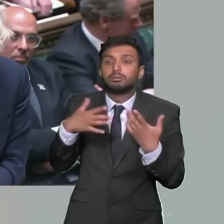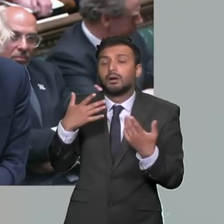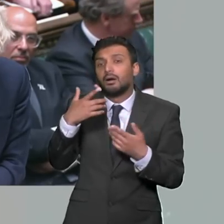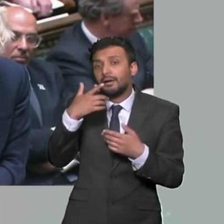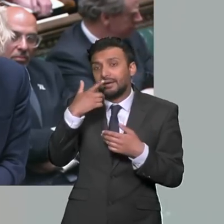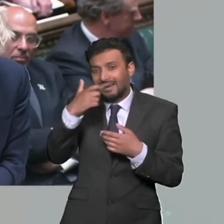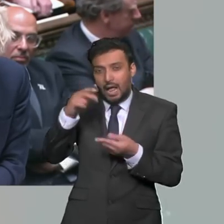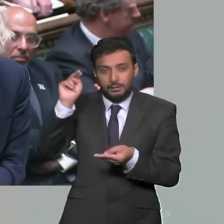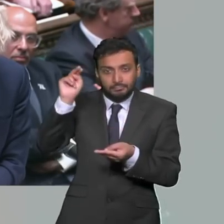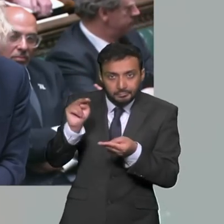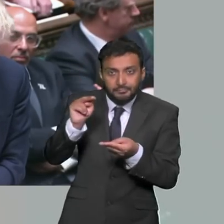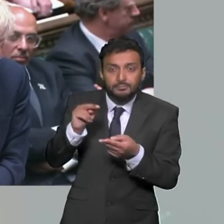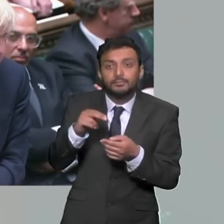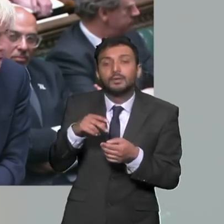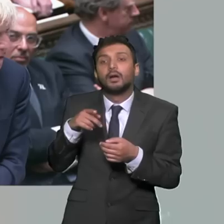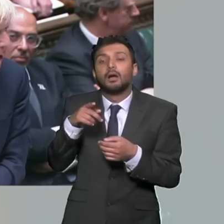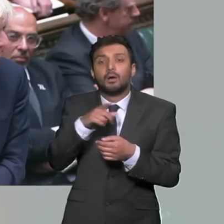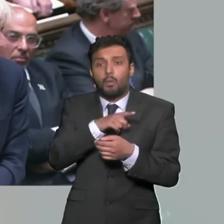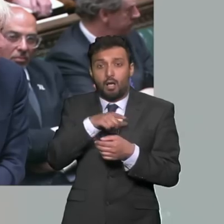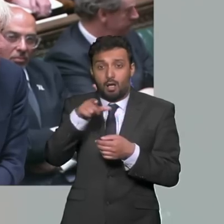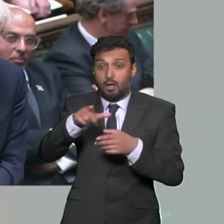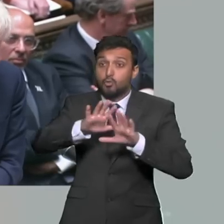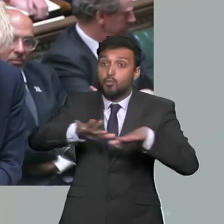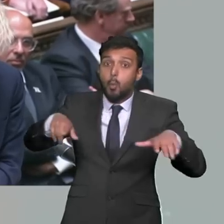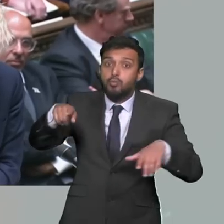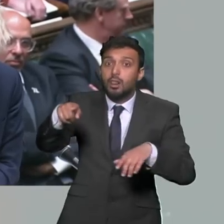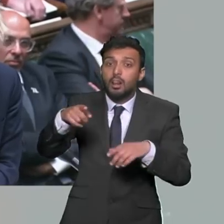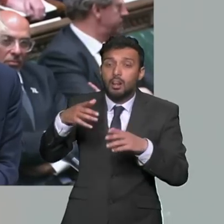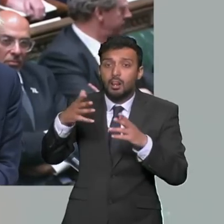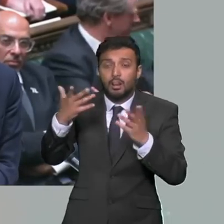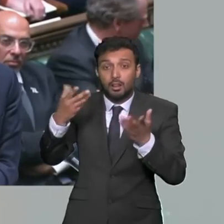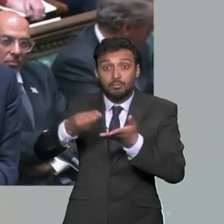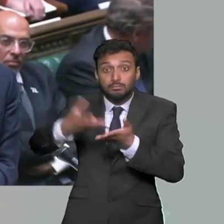remote rural areas where pump prices can be significantly higher.